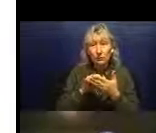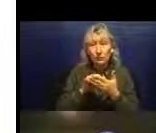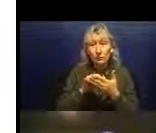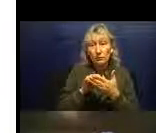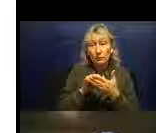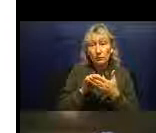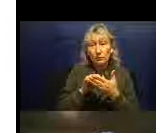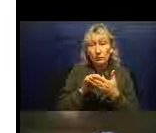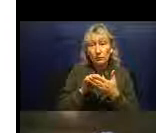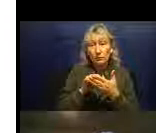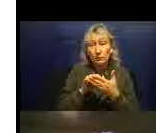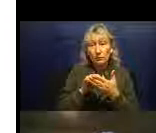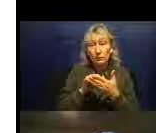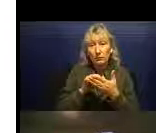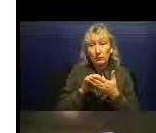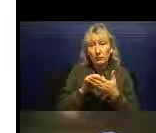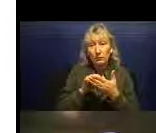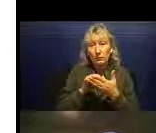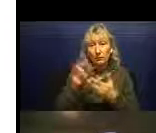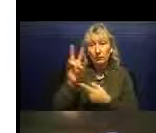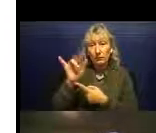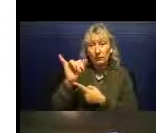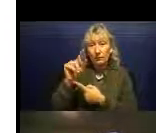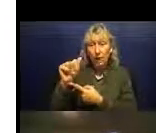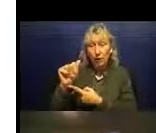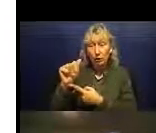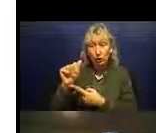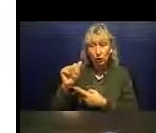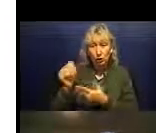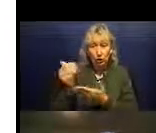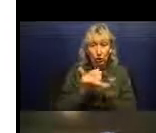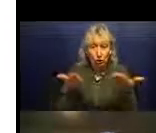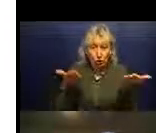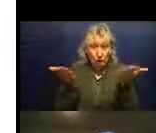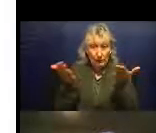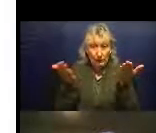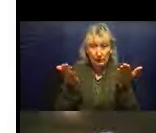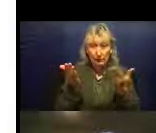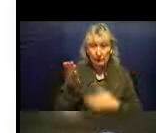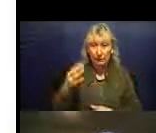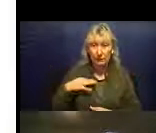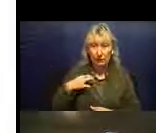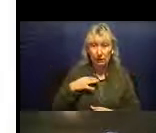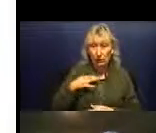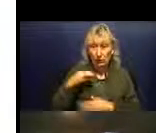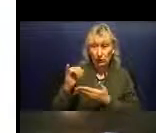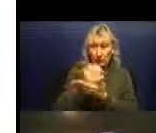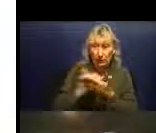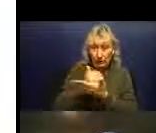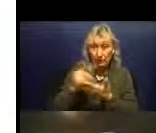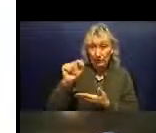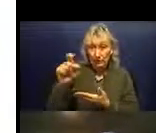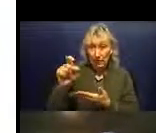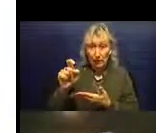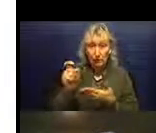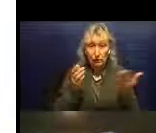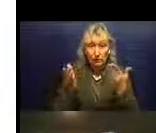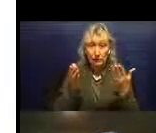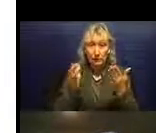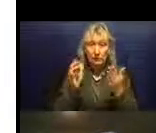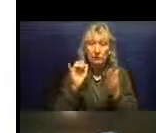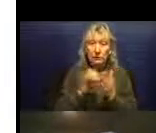Do you have the capacity to? Oh, yeah, expand the via services.